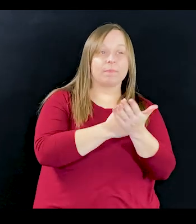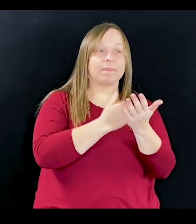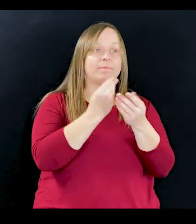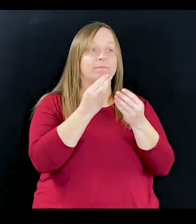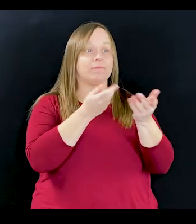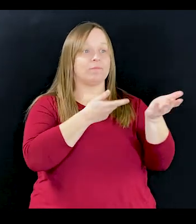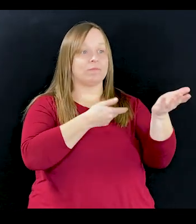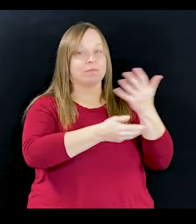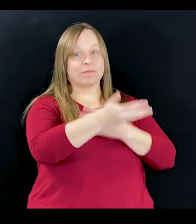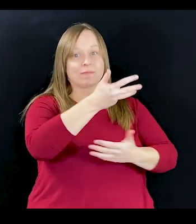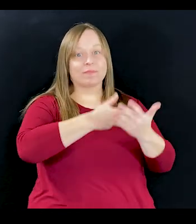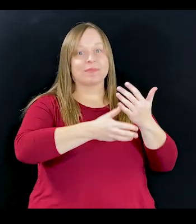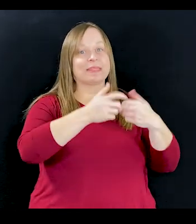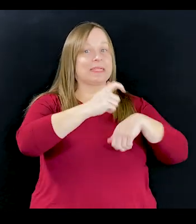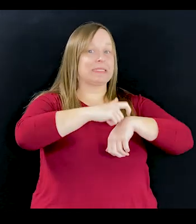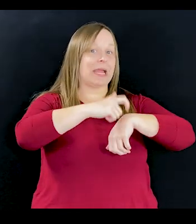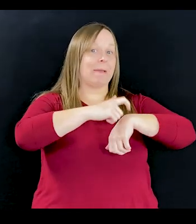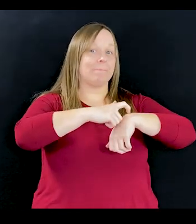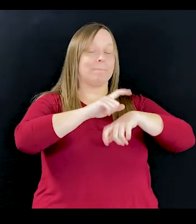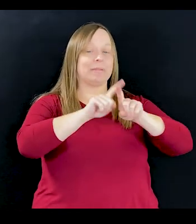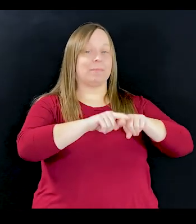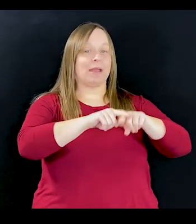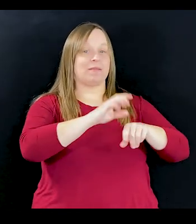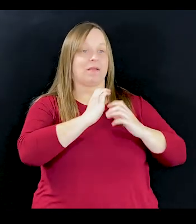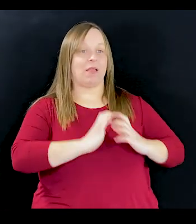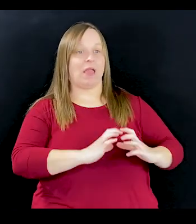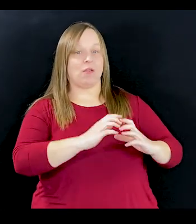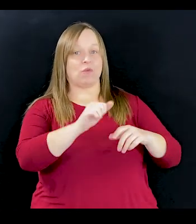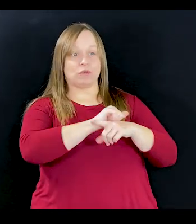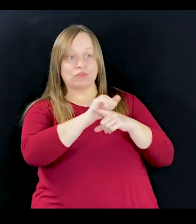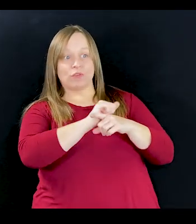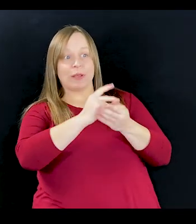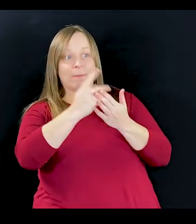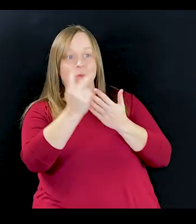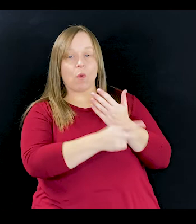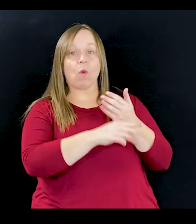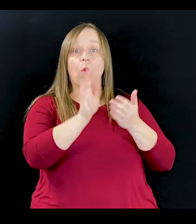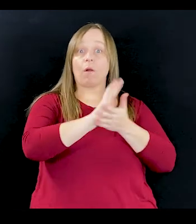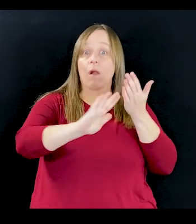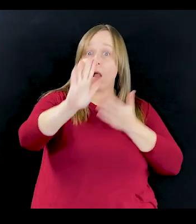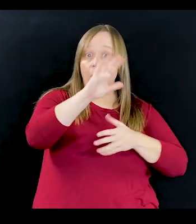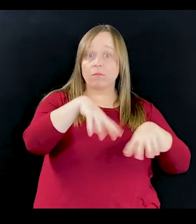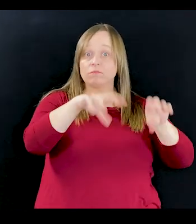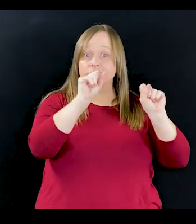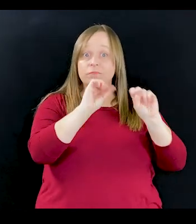It can take a while depending on if the client goes to a training program or to college.